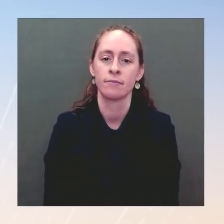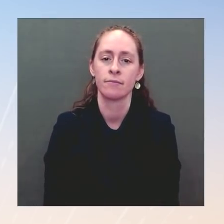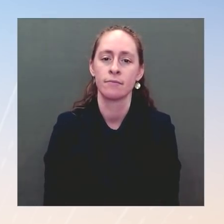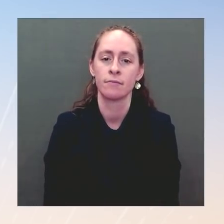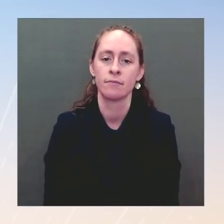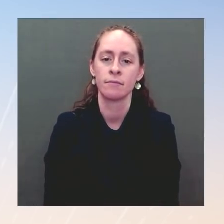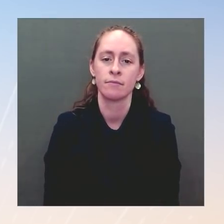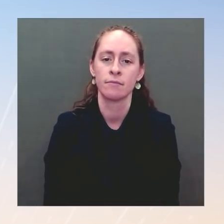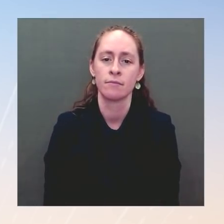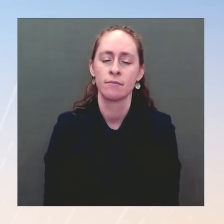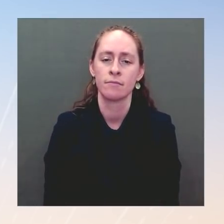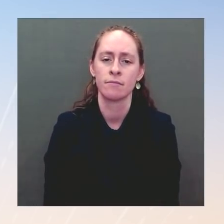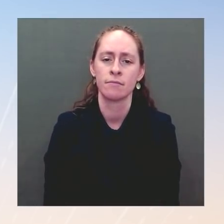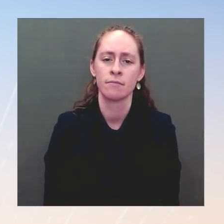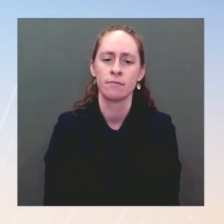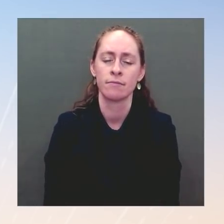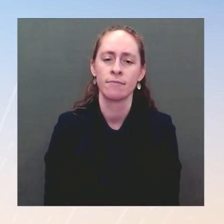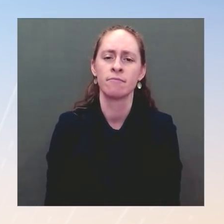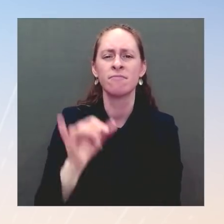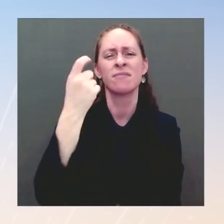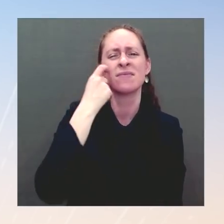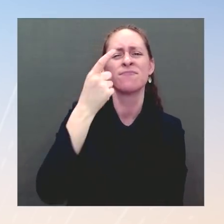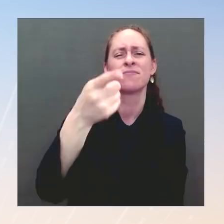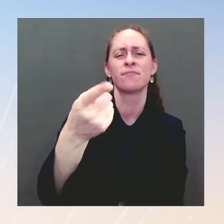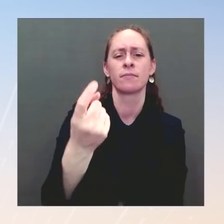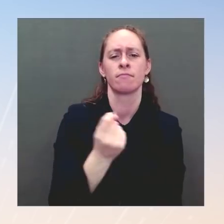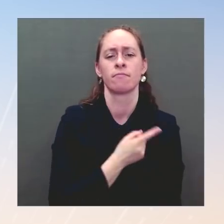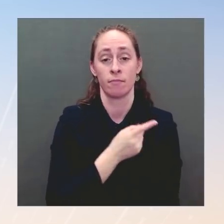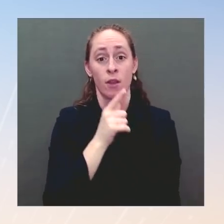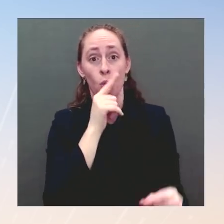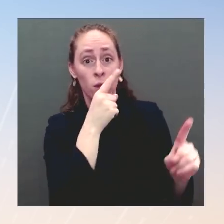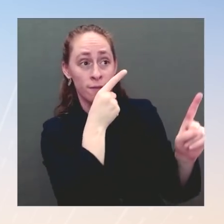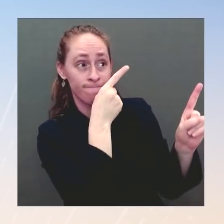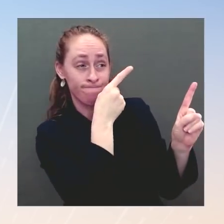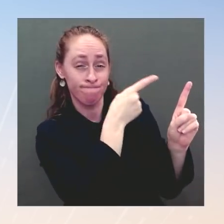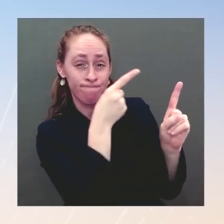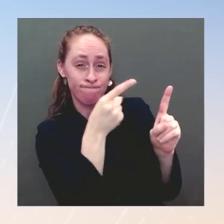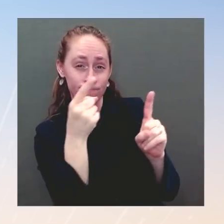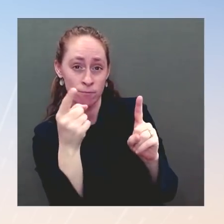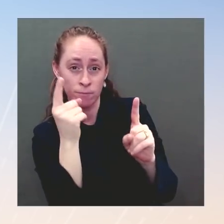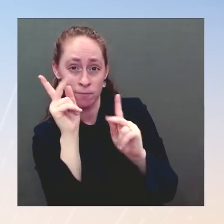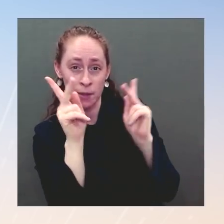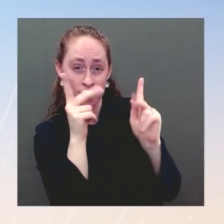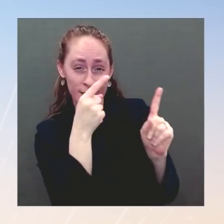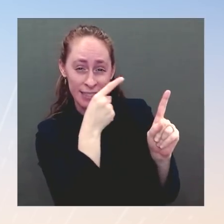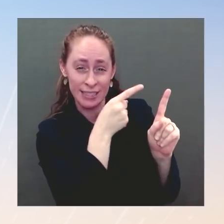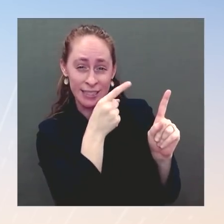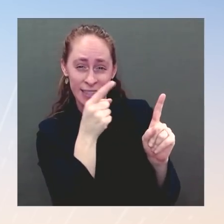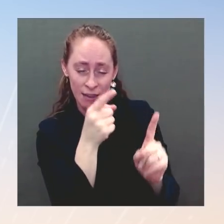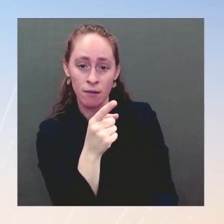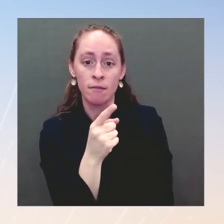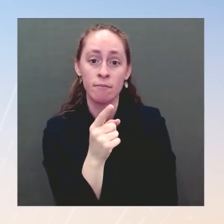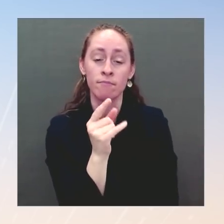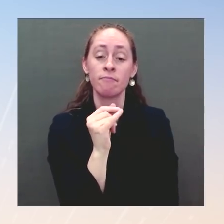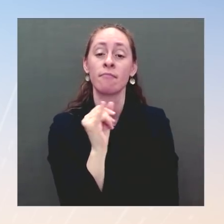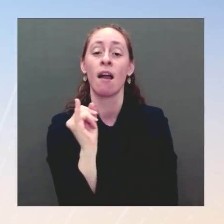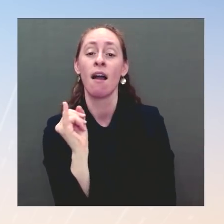individuals, if they were to have used their fi- -- their bank card, I guess, to make a financial transaction, it wouldn't have been working yesterday.